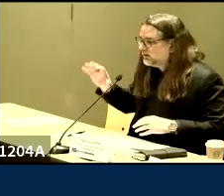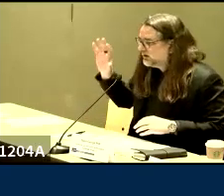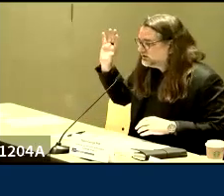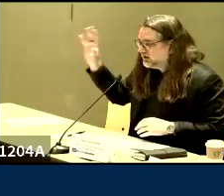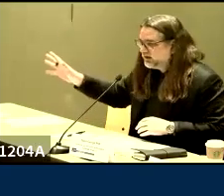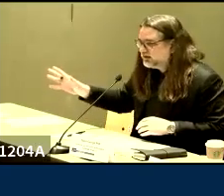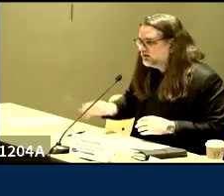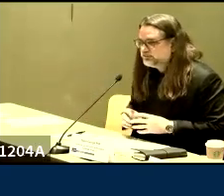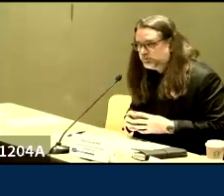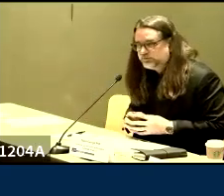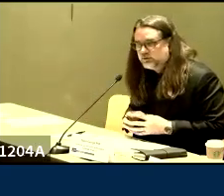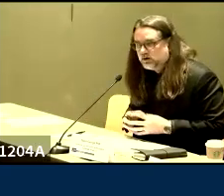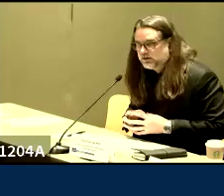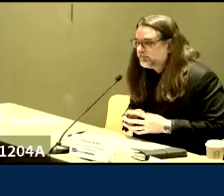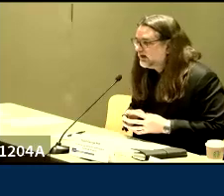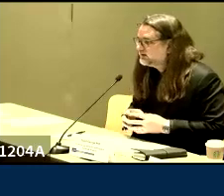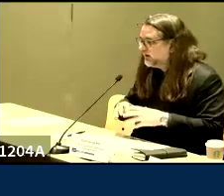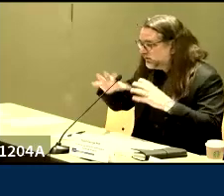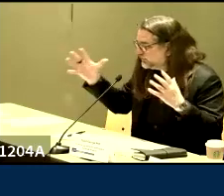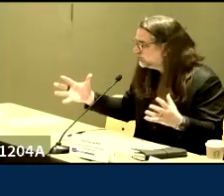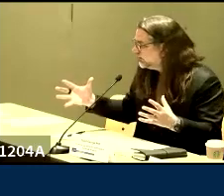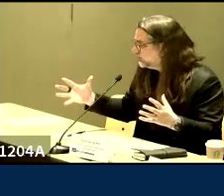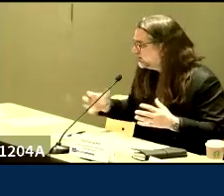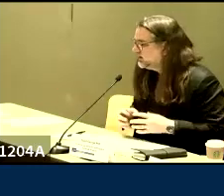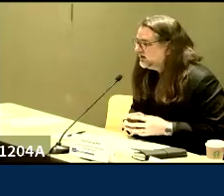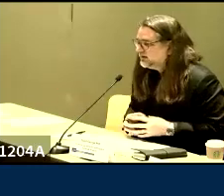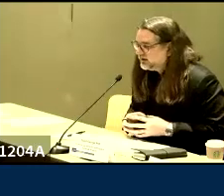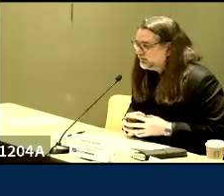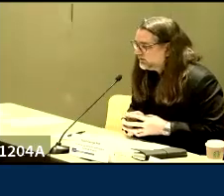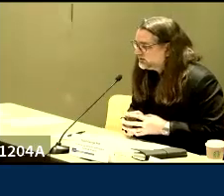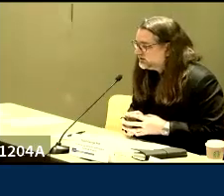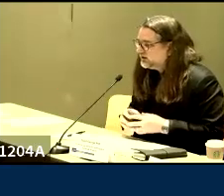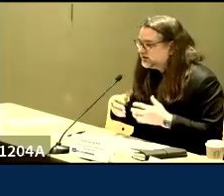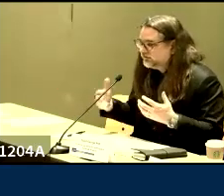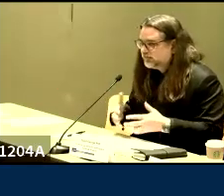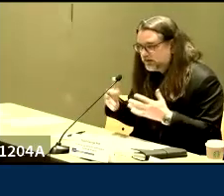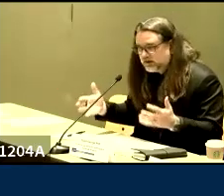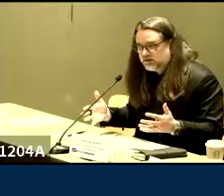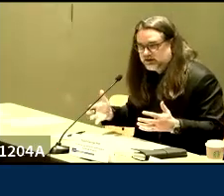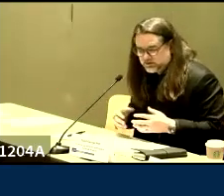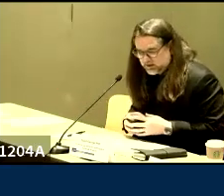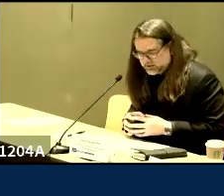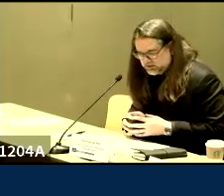My colleague, Jen Layden, has briefed you all in the past about what they're doing with the Data Modernization Initiative and the Public Health Data Strategy.